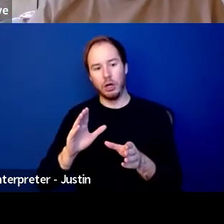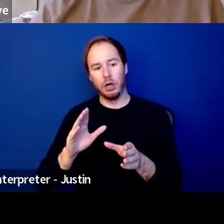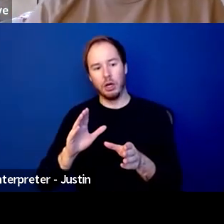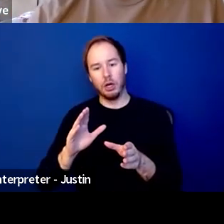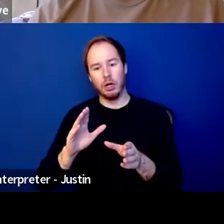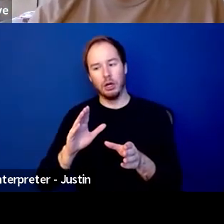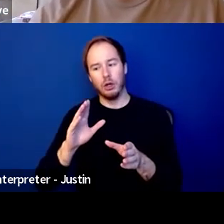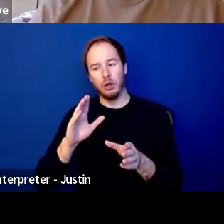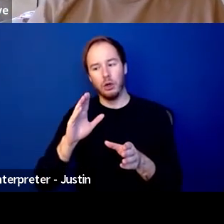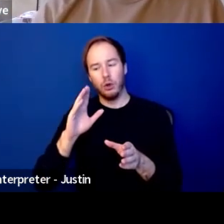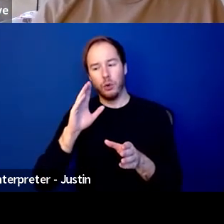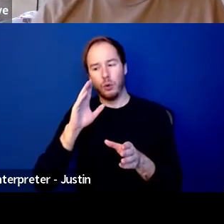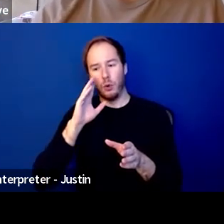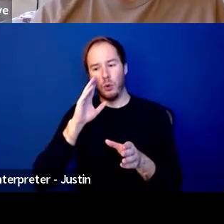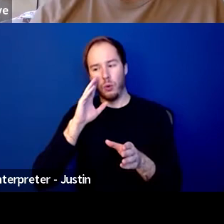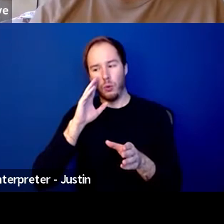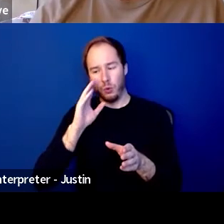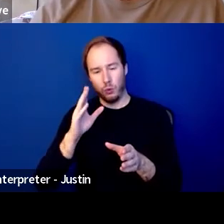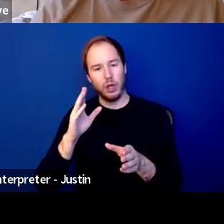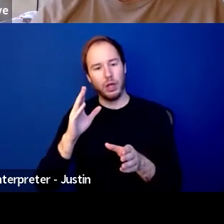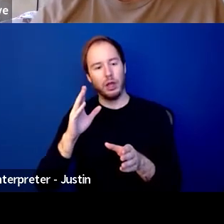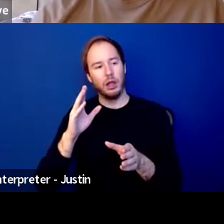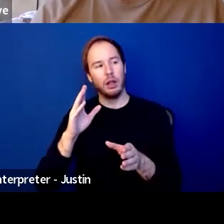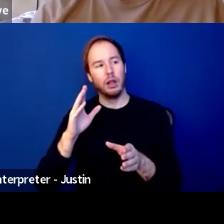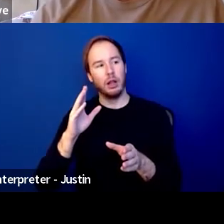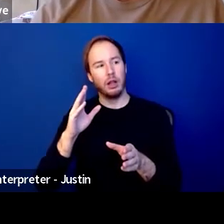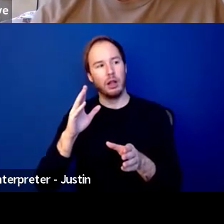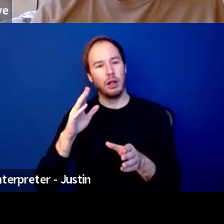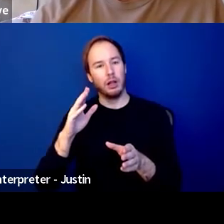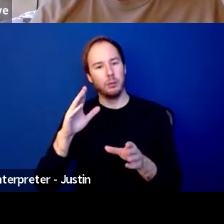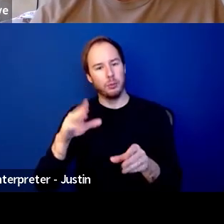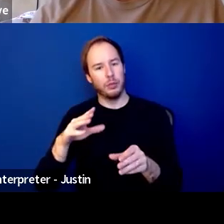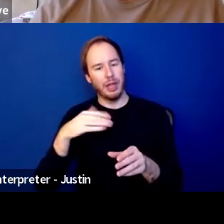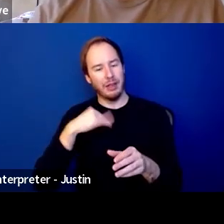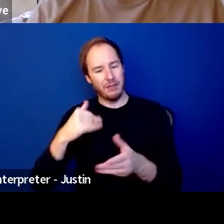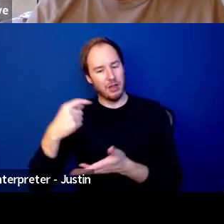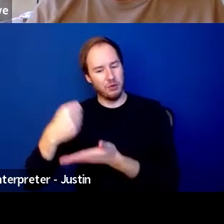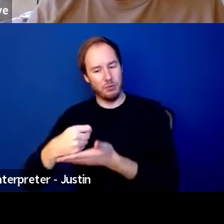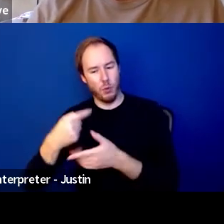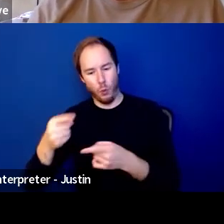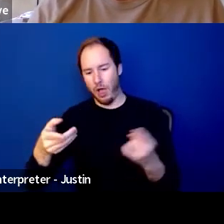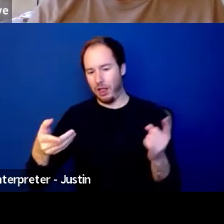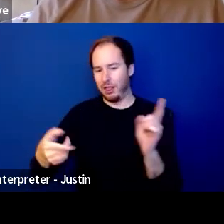the treatment of the patient improves with their presence in the emergency room at the patient's bedside.